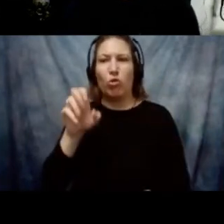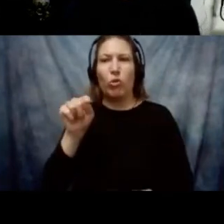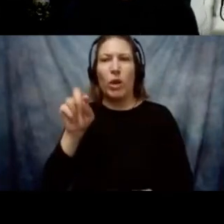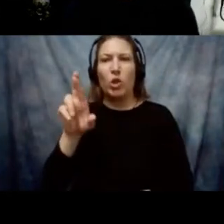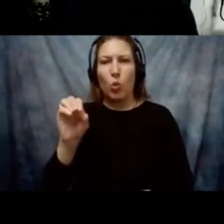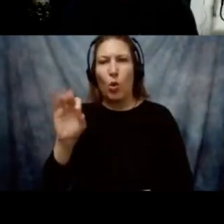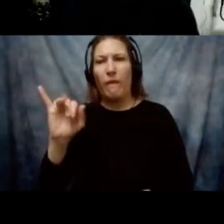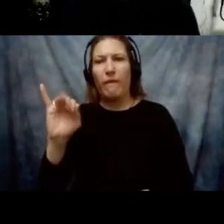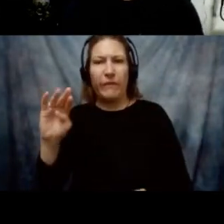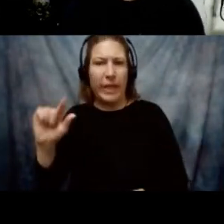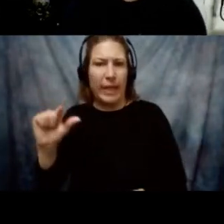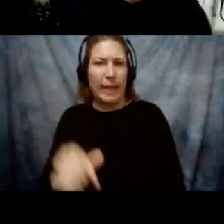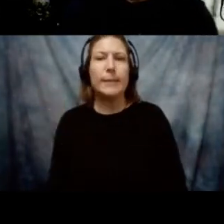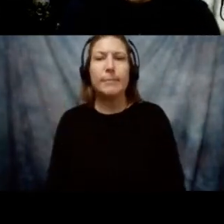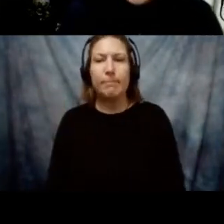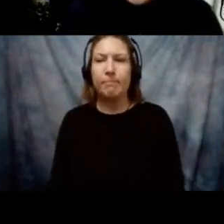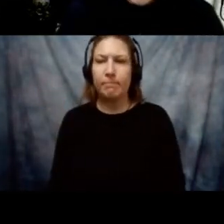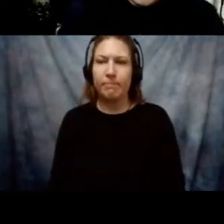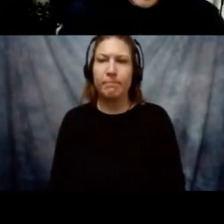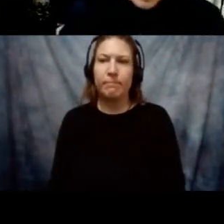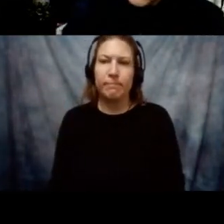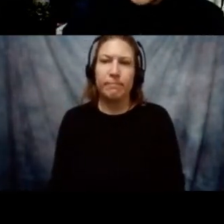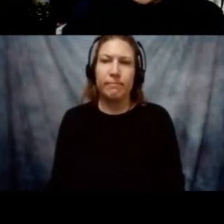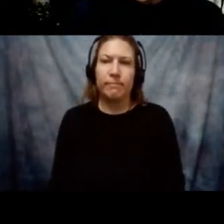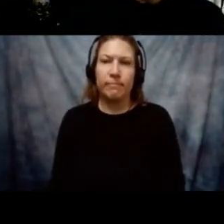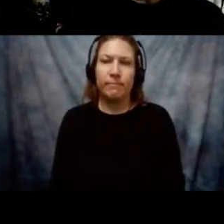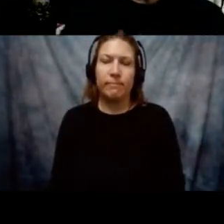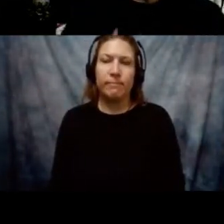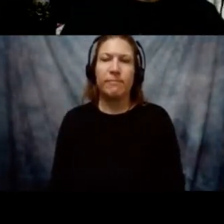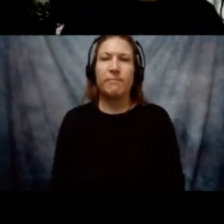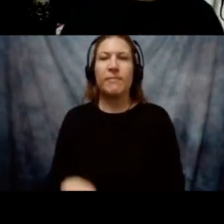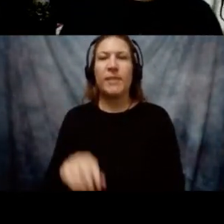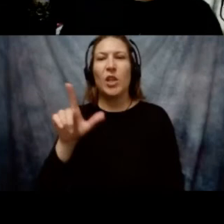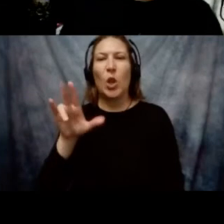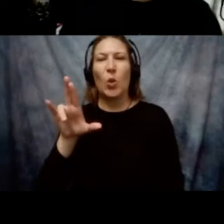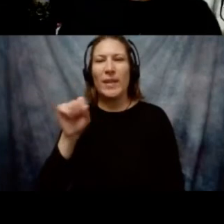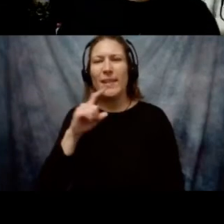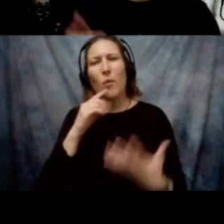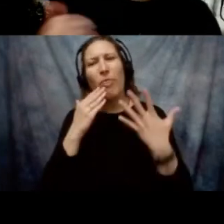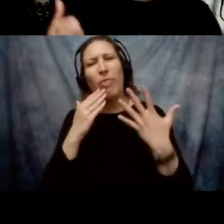to be sensitive to our incredible interpreters that have been you know yes thank you very much